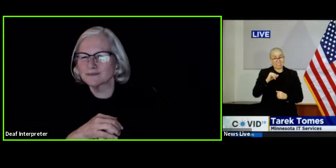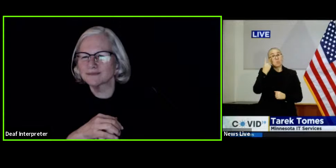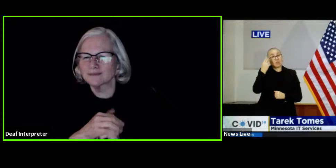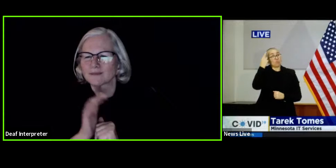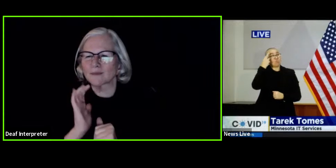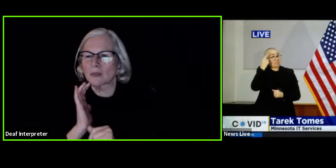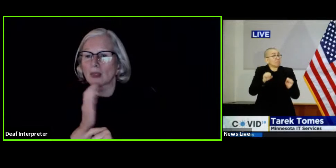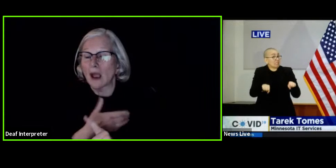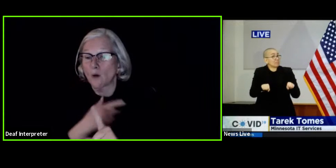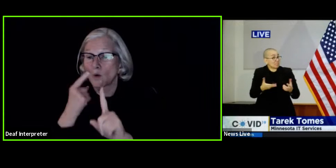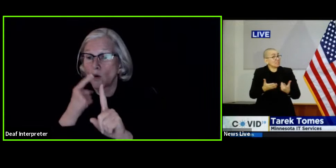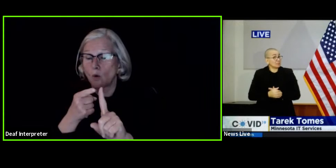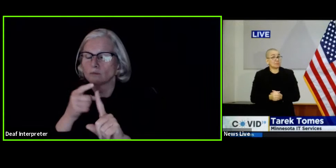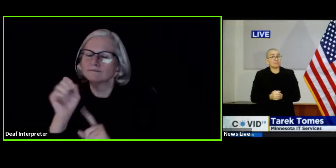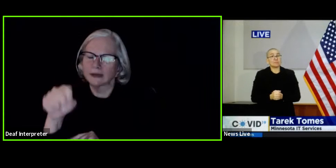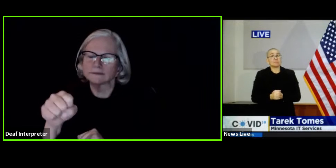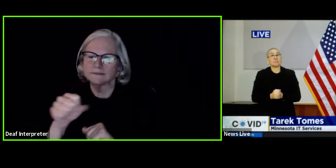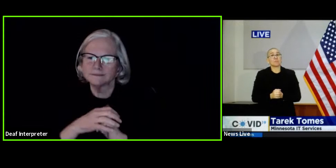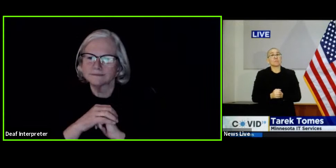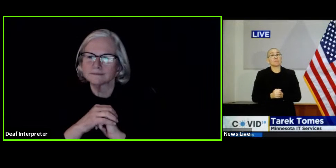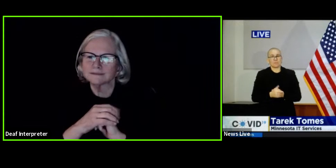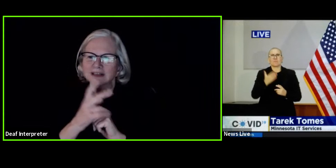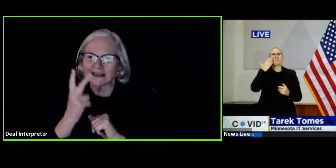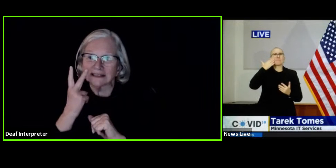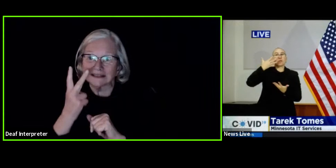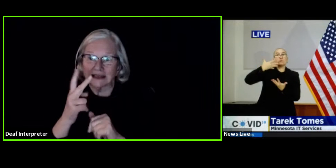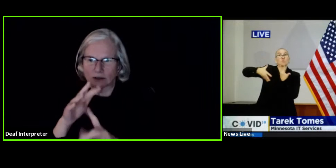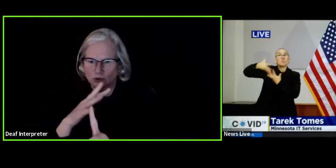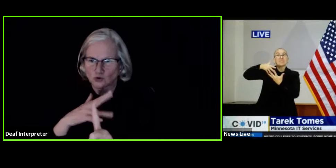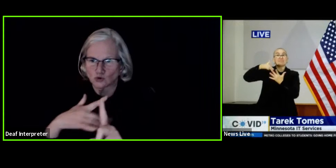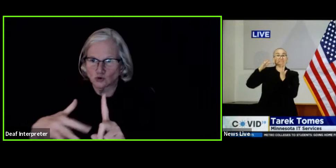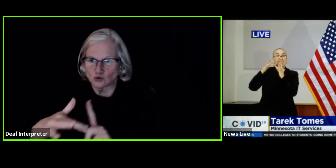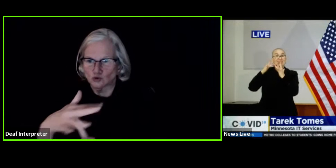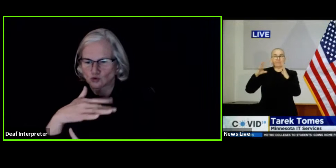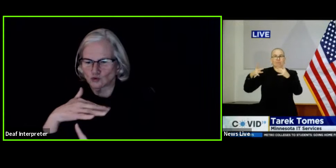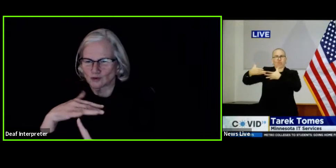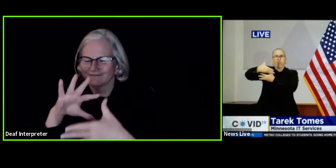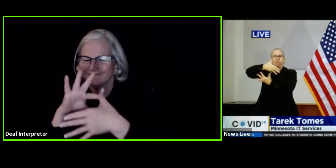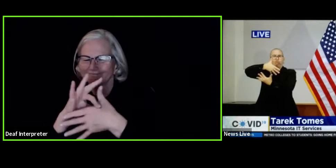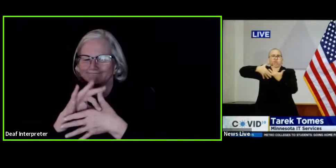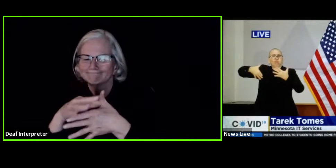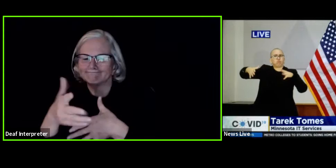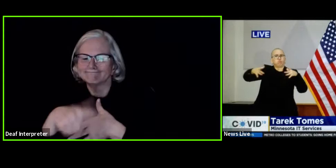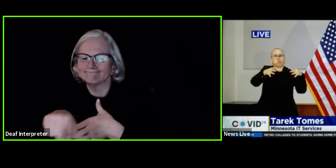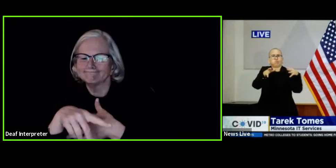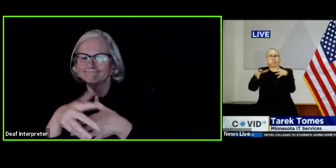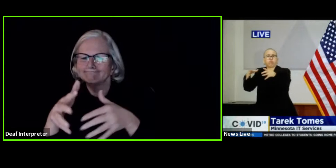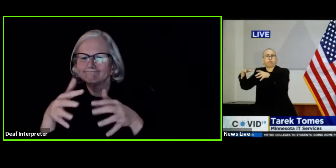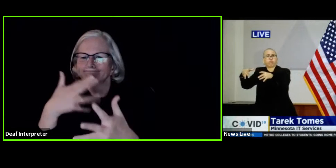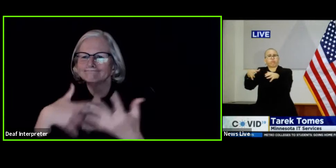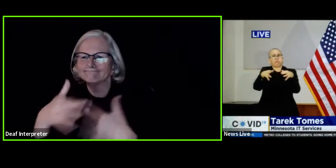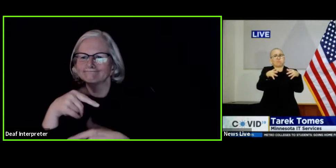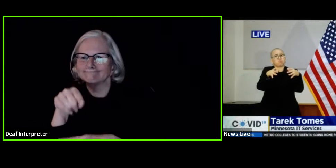FROM THOSE SETTINGS. AS THEY ARE PROMOTING IT WITHIN THEIR SETTINGS. WE'VE HAD CONVERSATIONS WITH A NUMBER OF UNIVERSITIES THAT ARE VERY